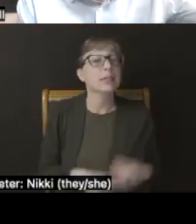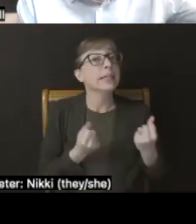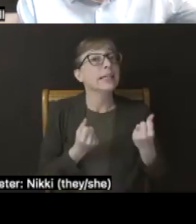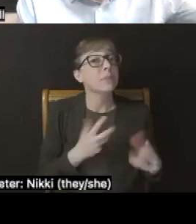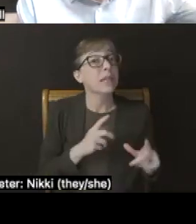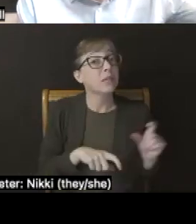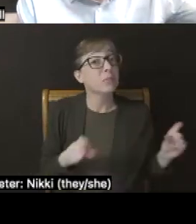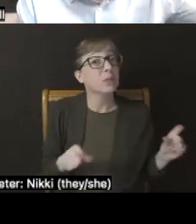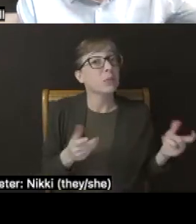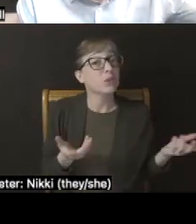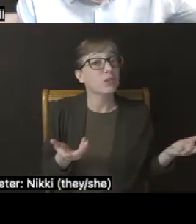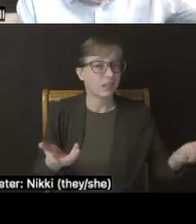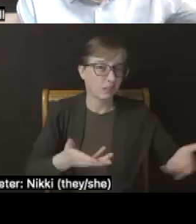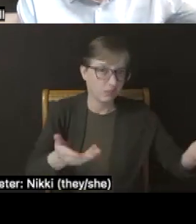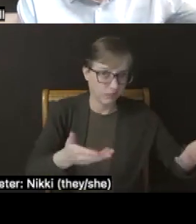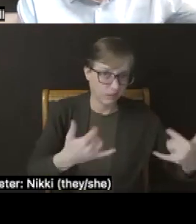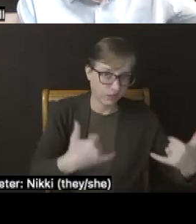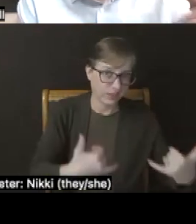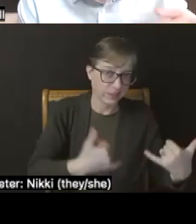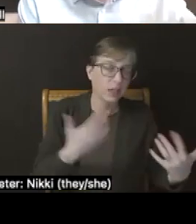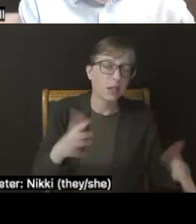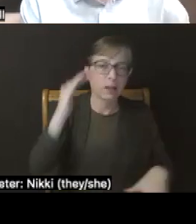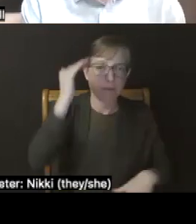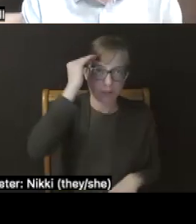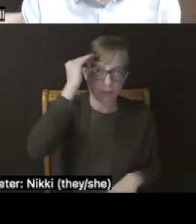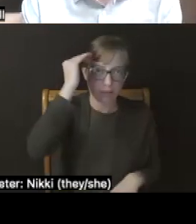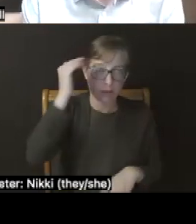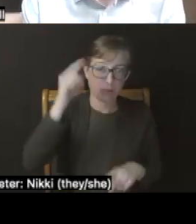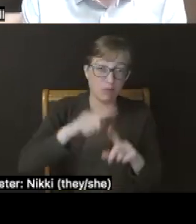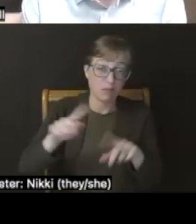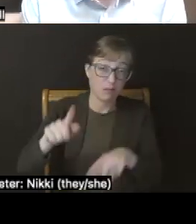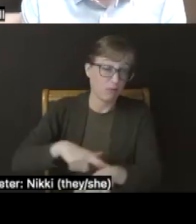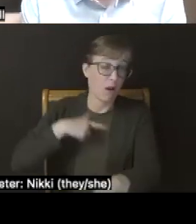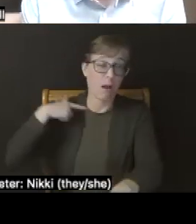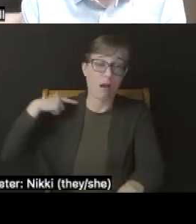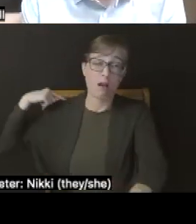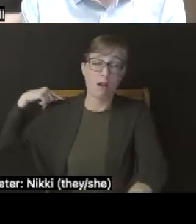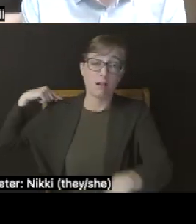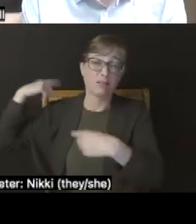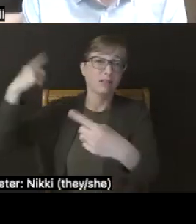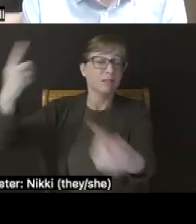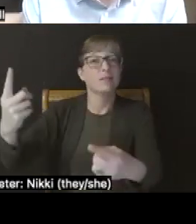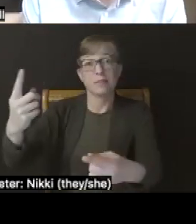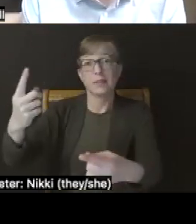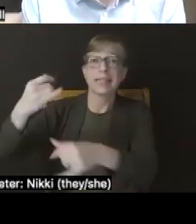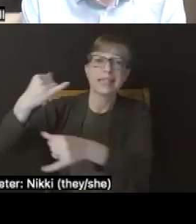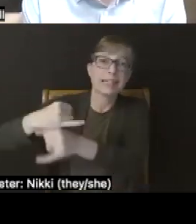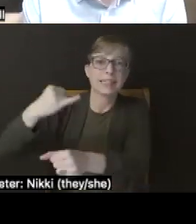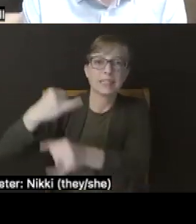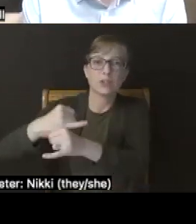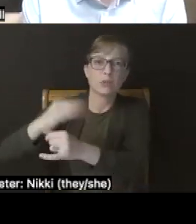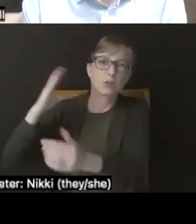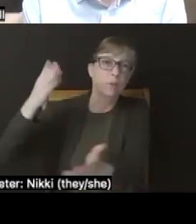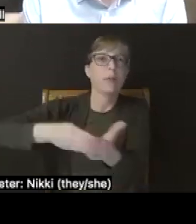but there's a longstanding institutional bias within Medicaid where nursing homes are mandatory